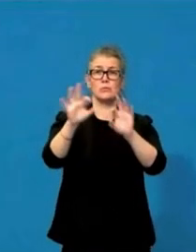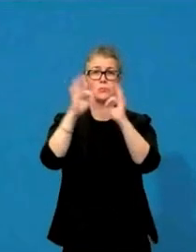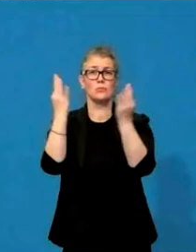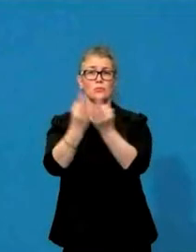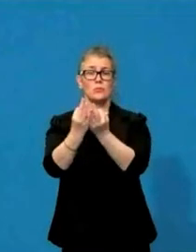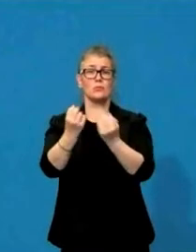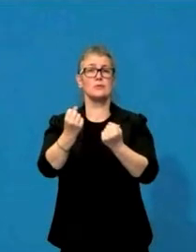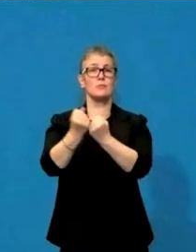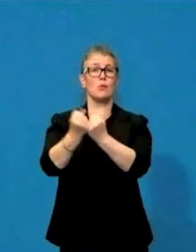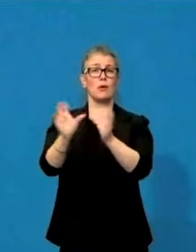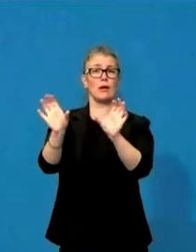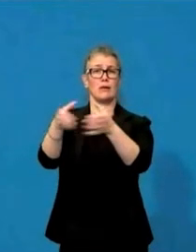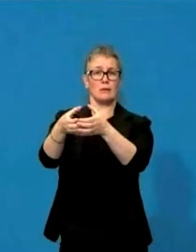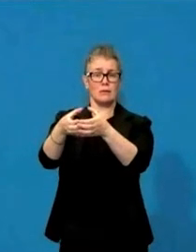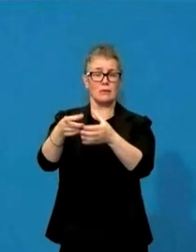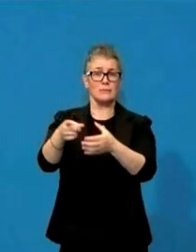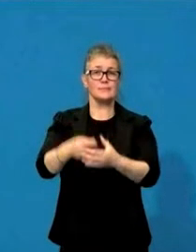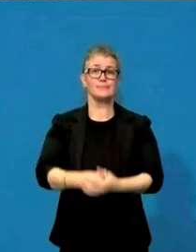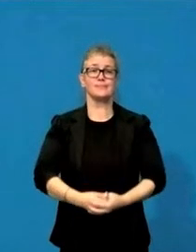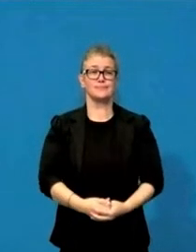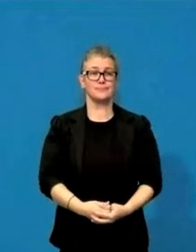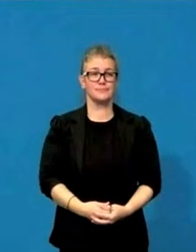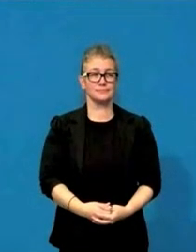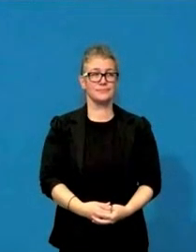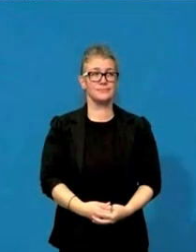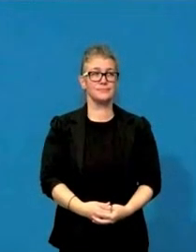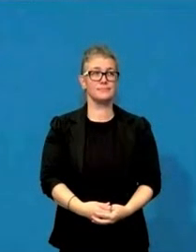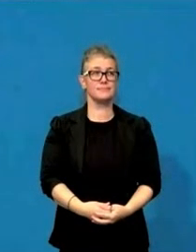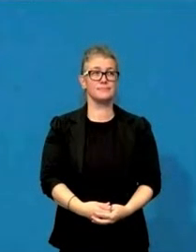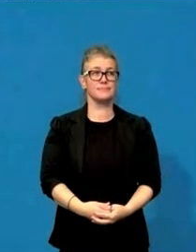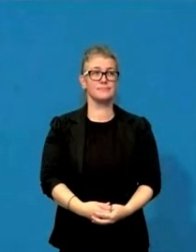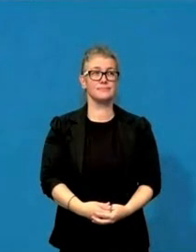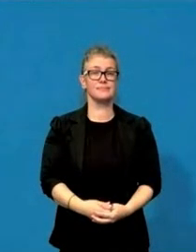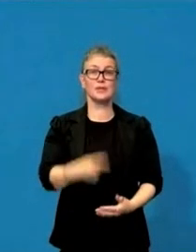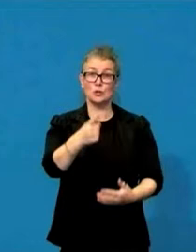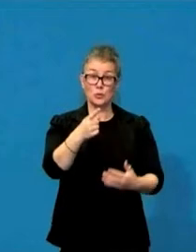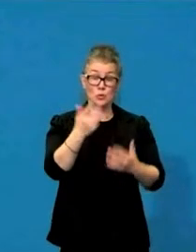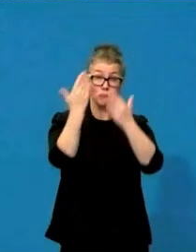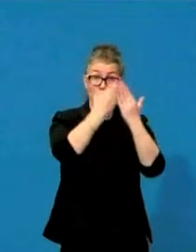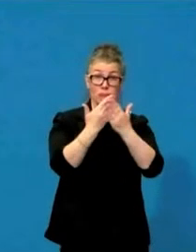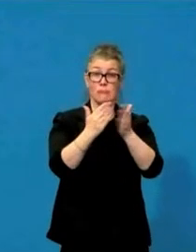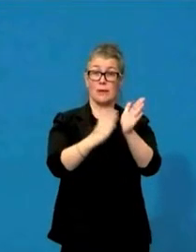The chairperson. You have a Master's degree in Indigenous Languages?